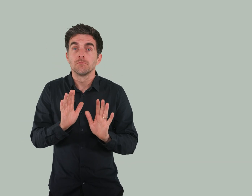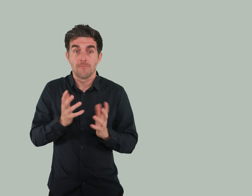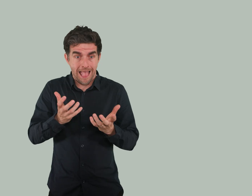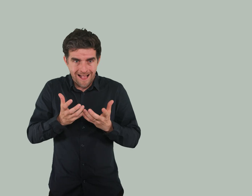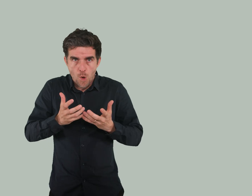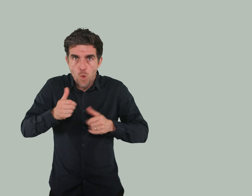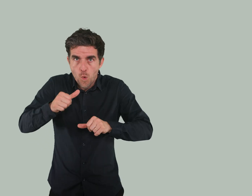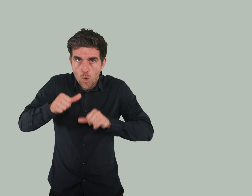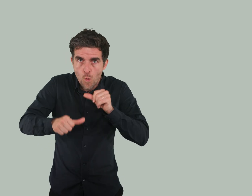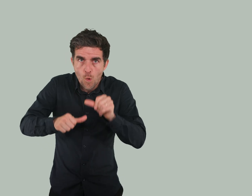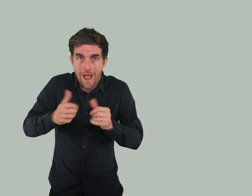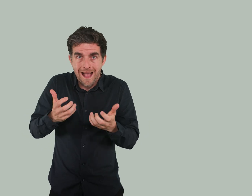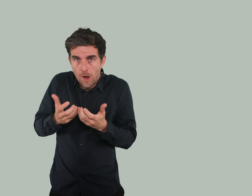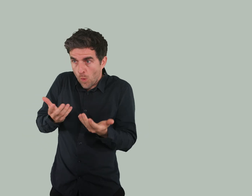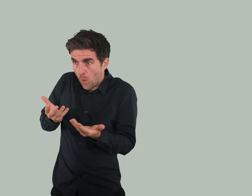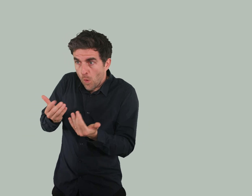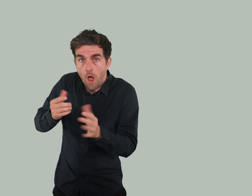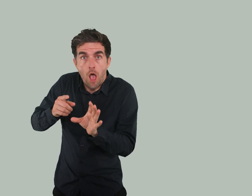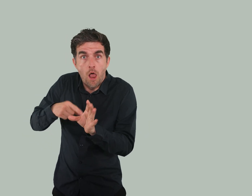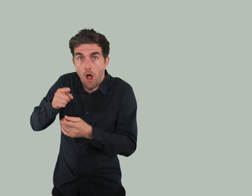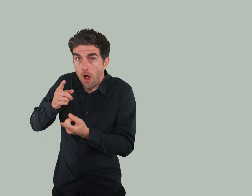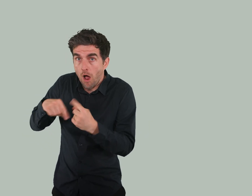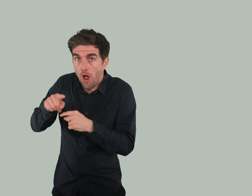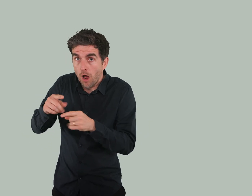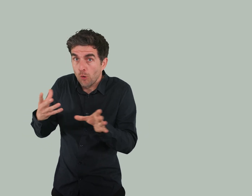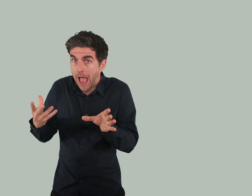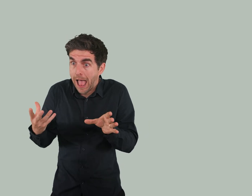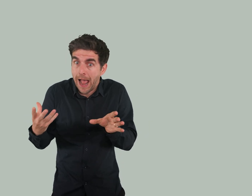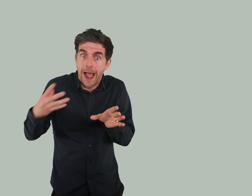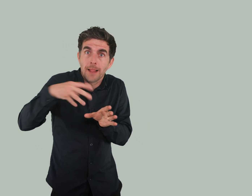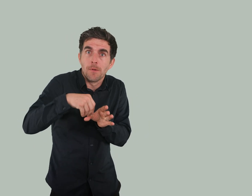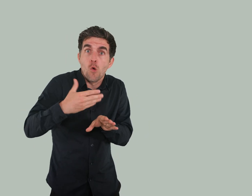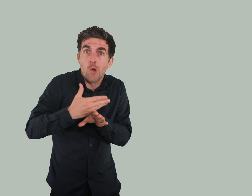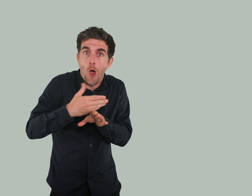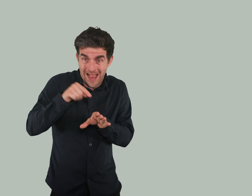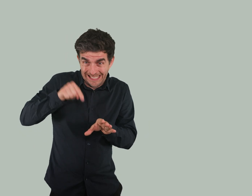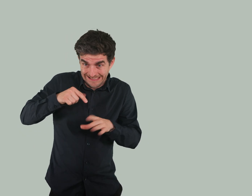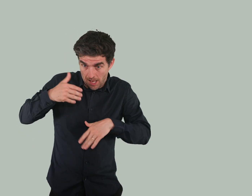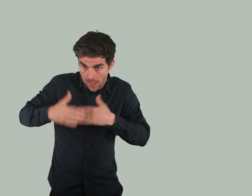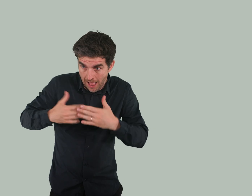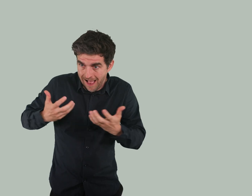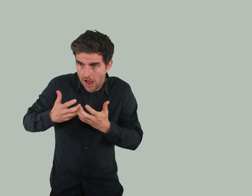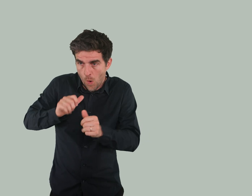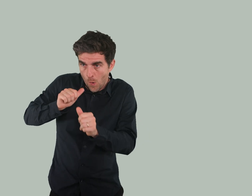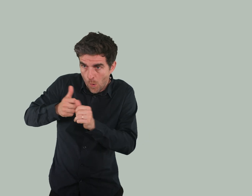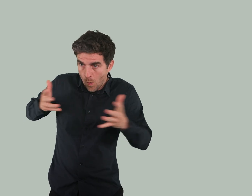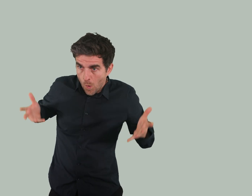It is that the mechanisms that used to bring young people